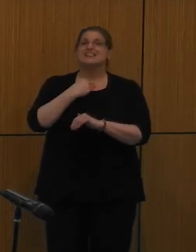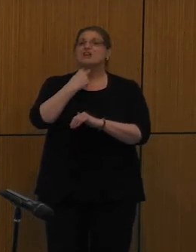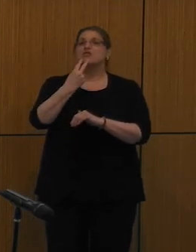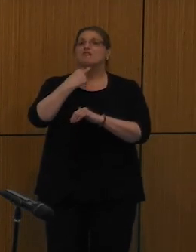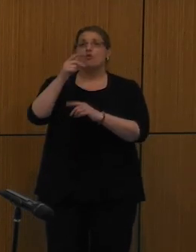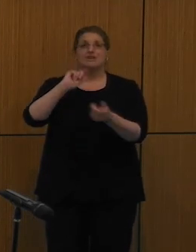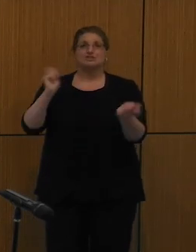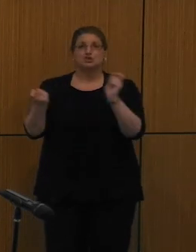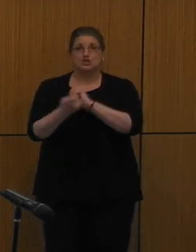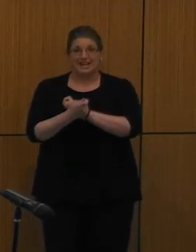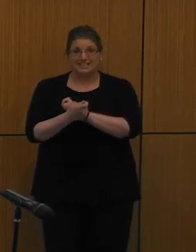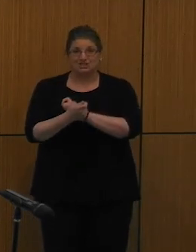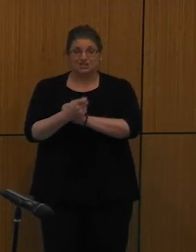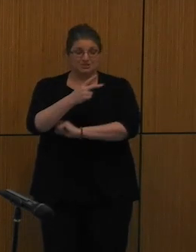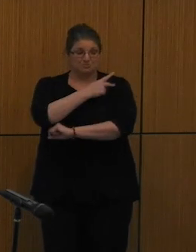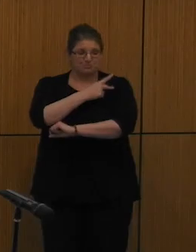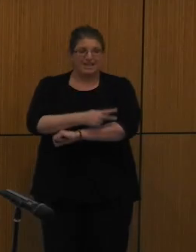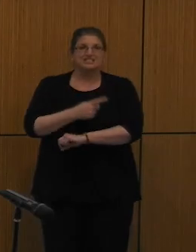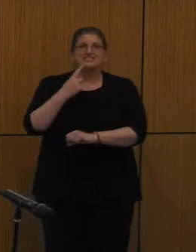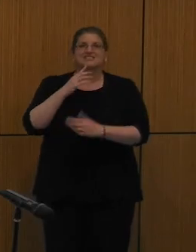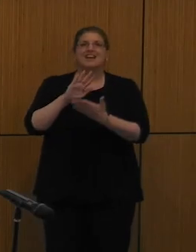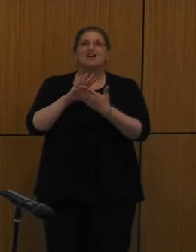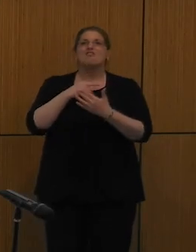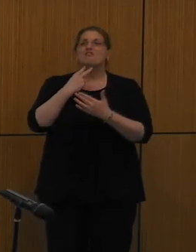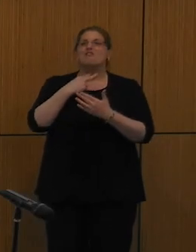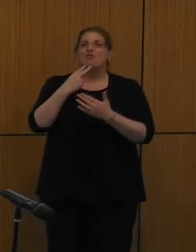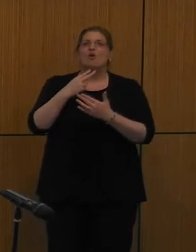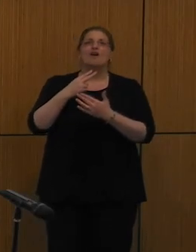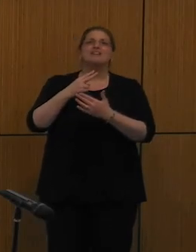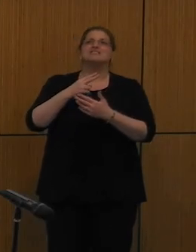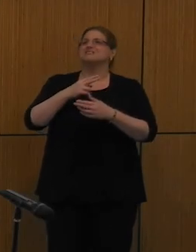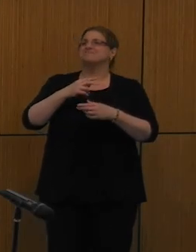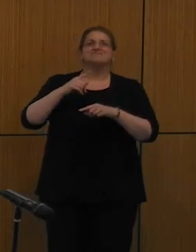Patients can report a hoarse voice pain, especially in the throat,